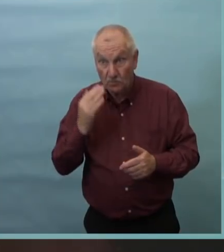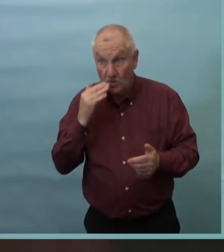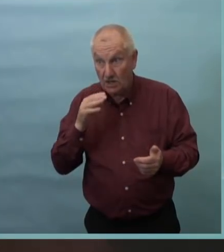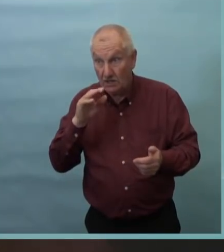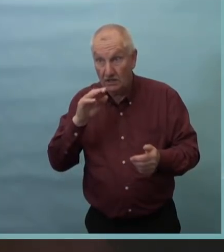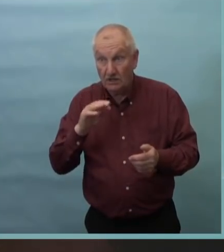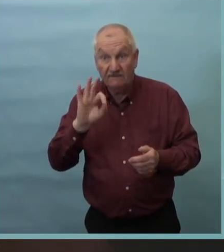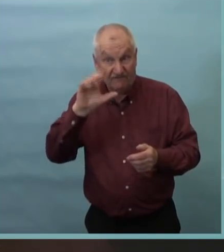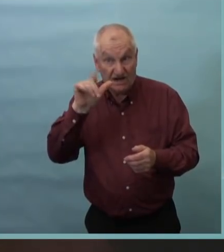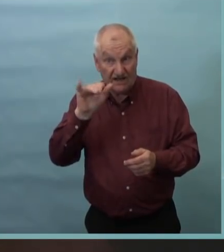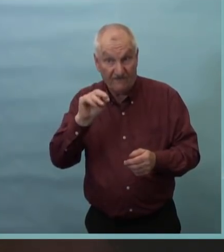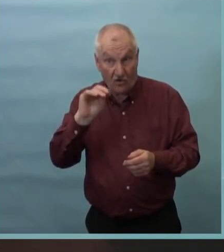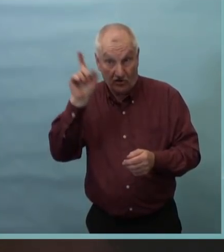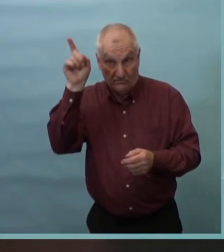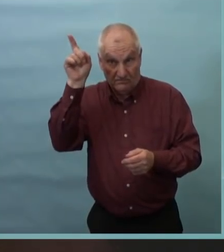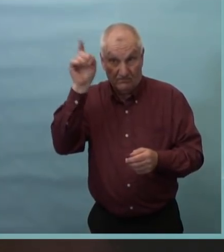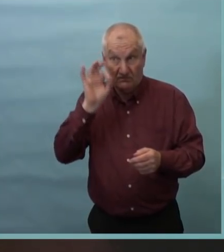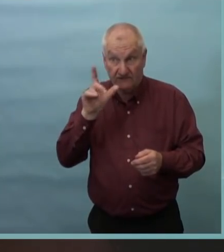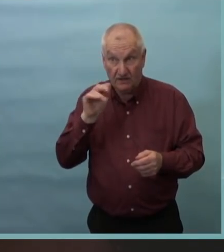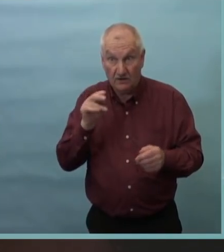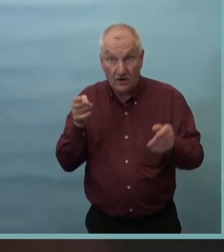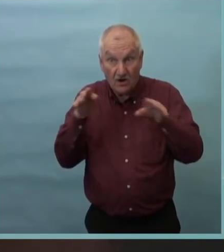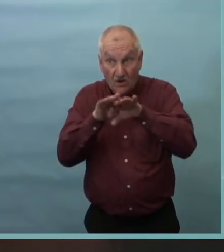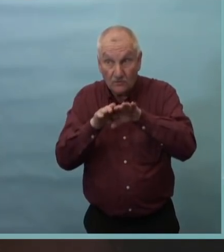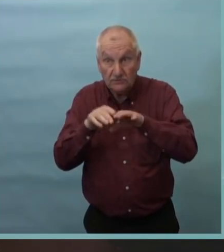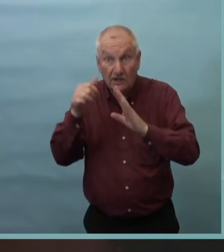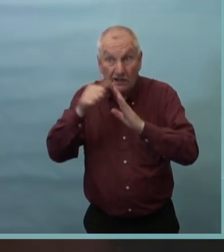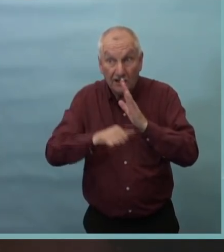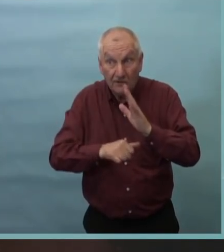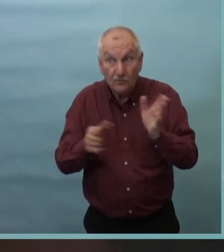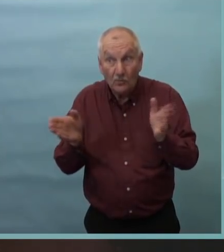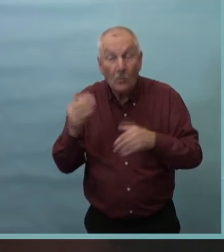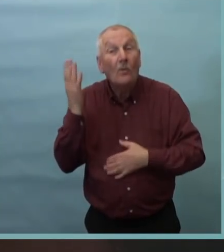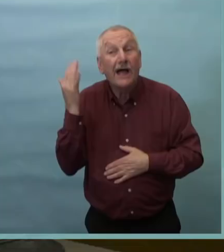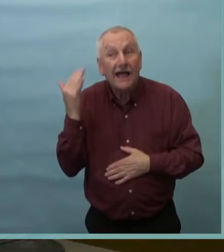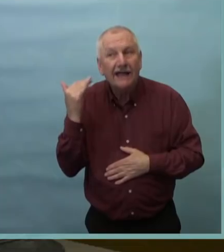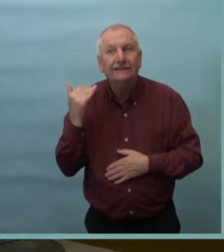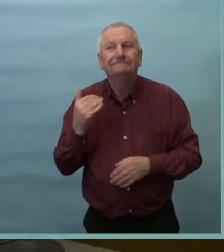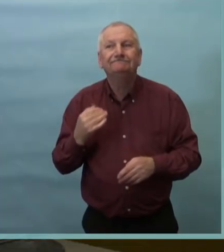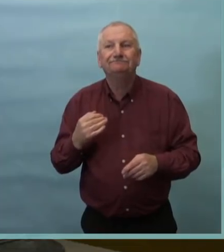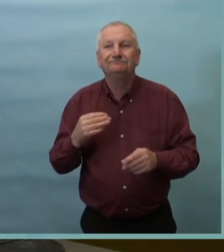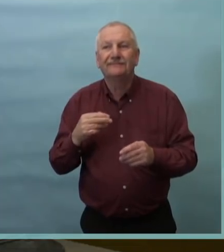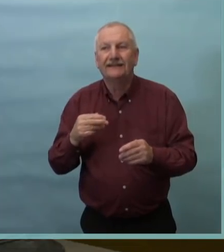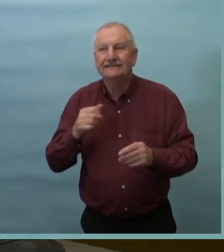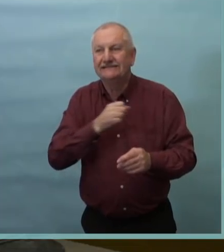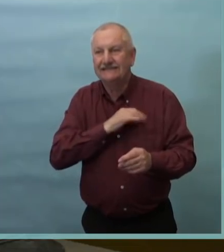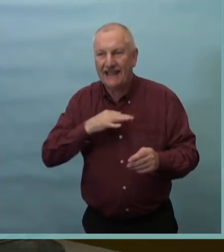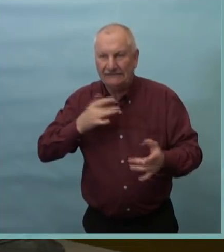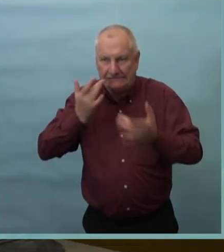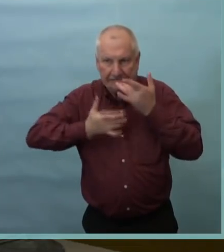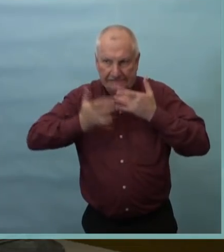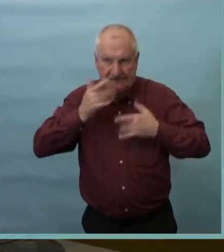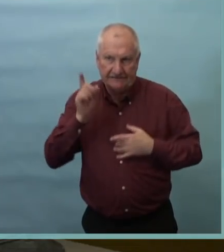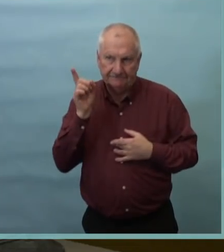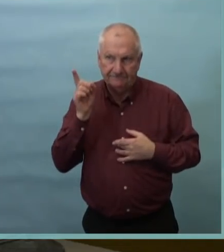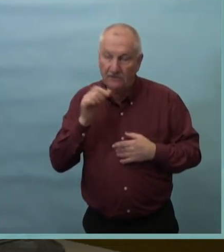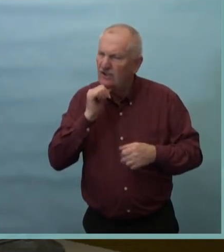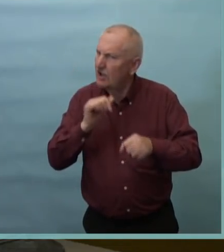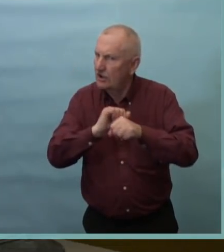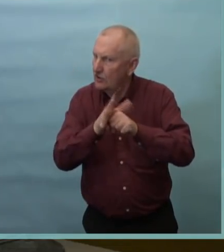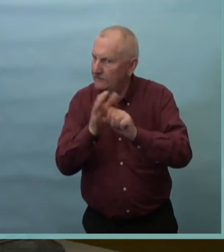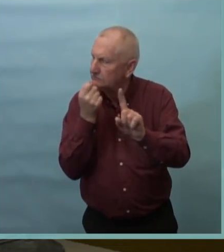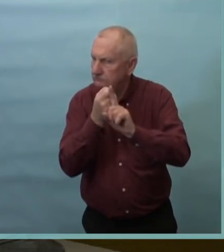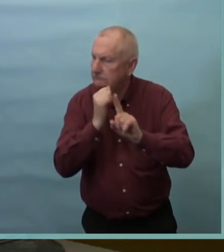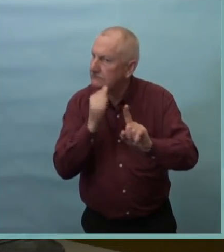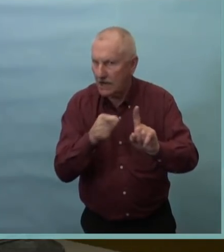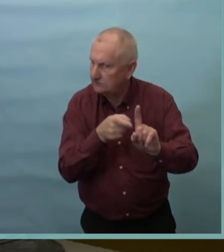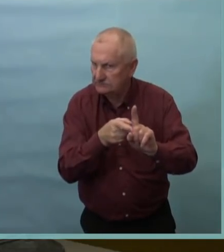due to human resources than to covet 19 okay thank you um and my questions for